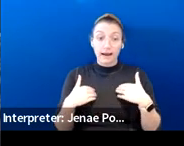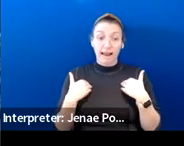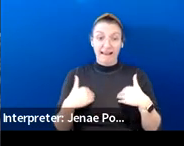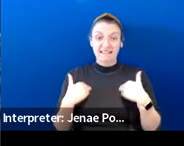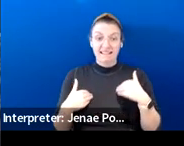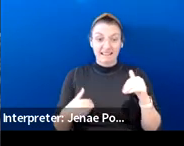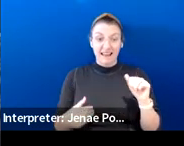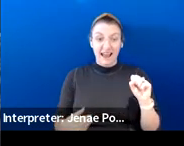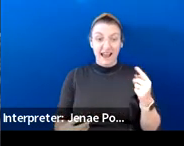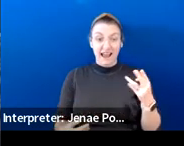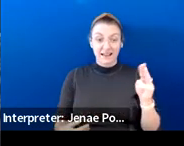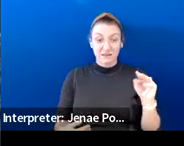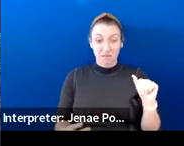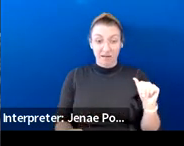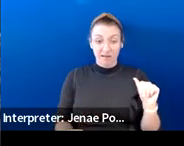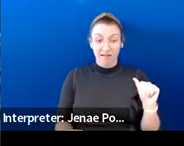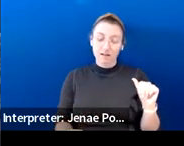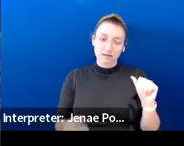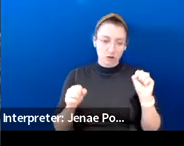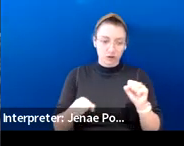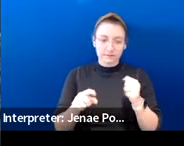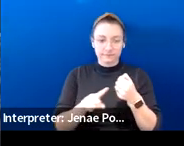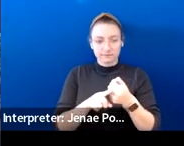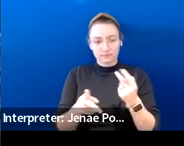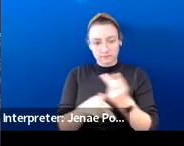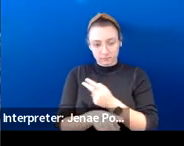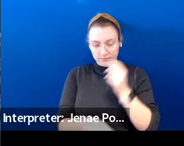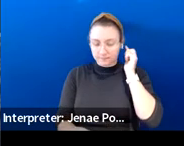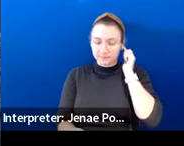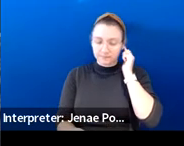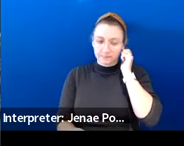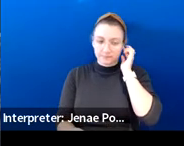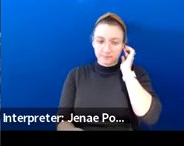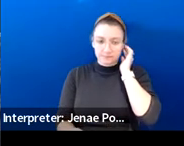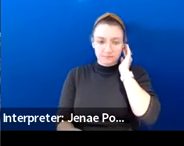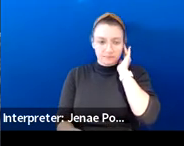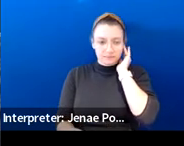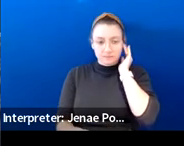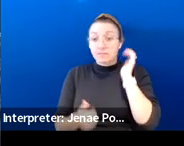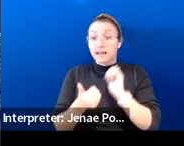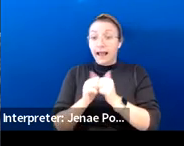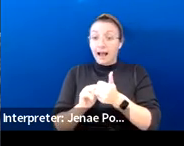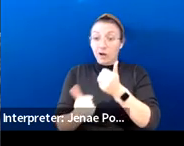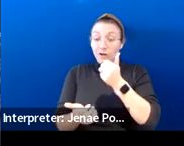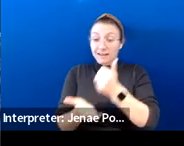we all heard before How to prevent the spread of this disease. We can always stay six feet apart from each other wearing masks.